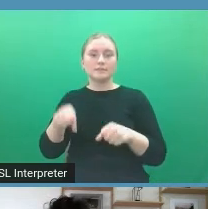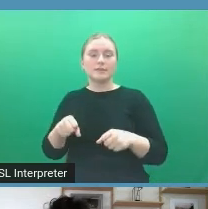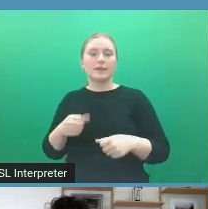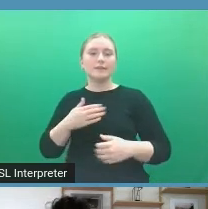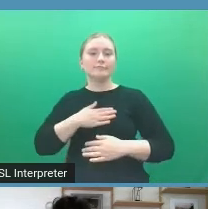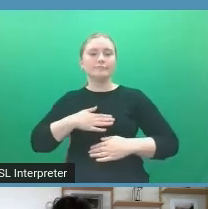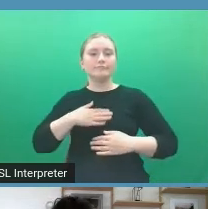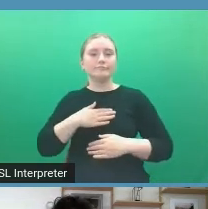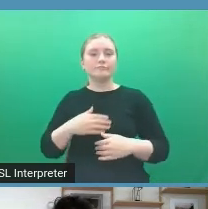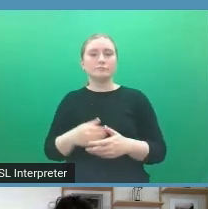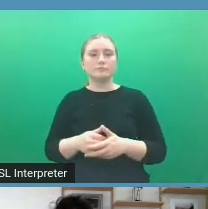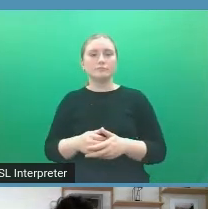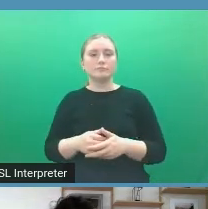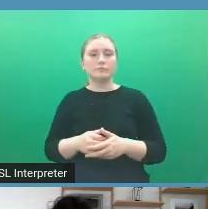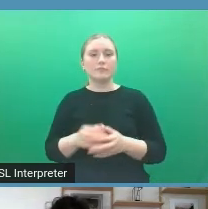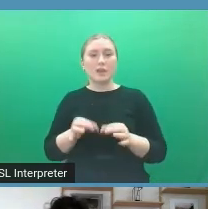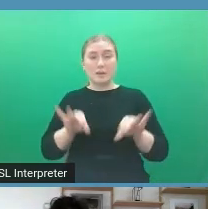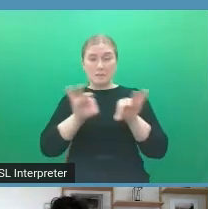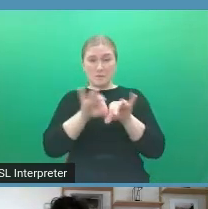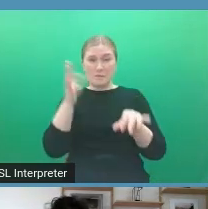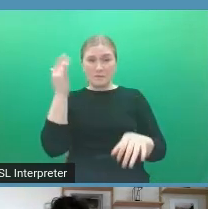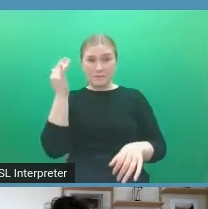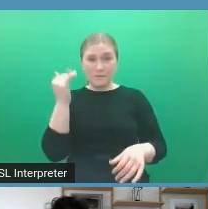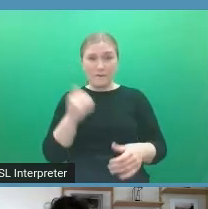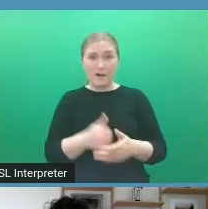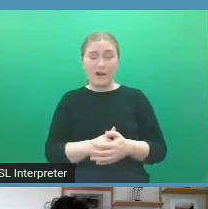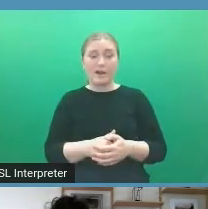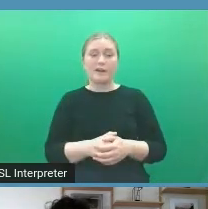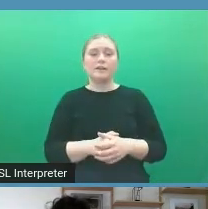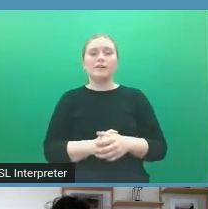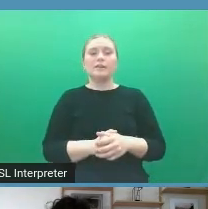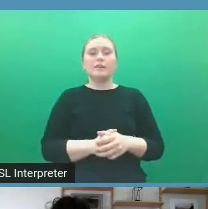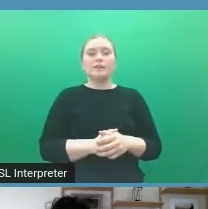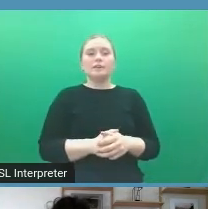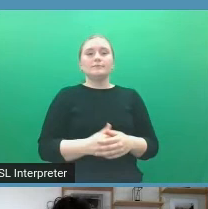is increasing access to human knowledge. This is one of these core musiological responsibilities.